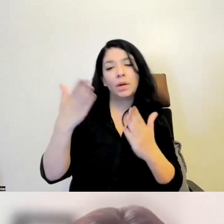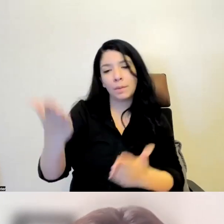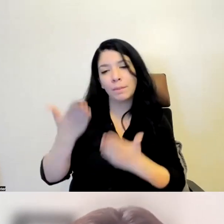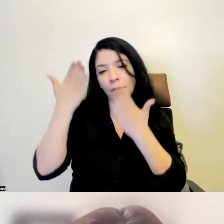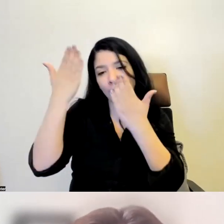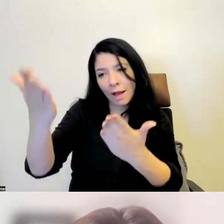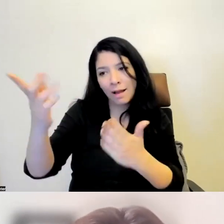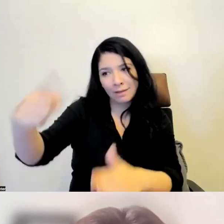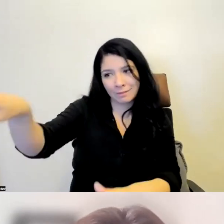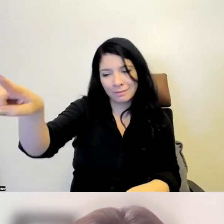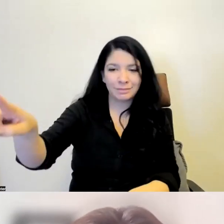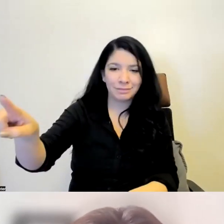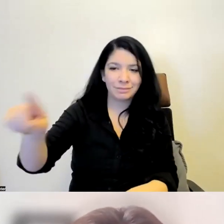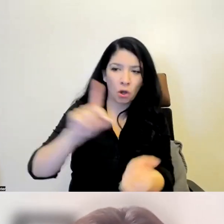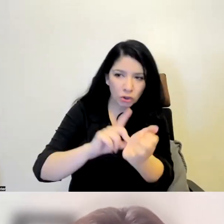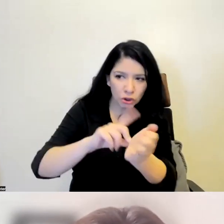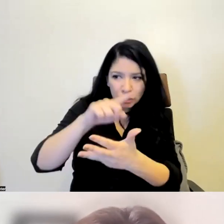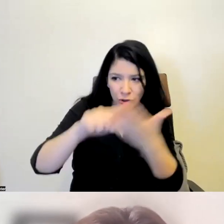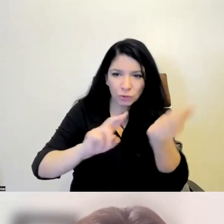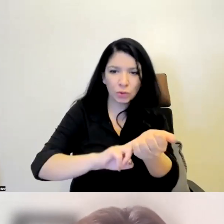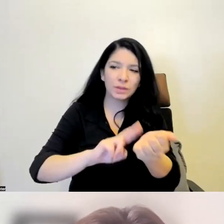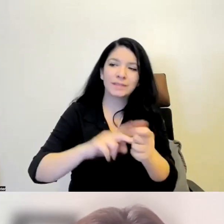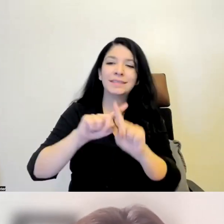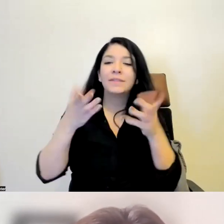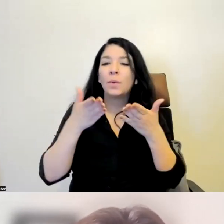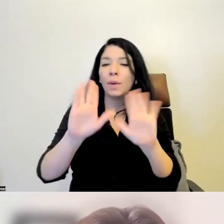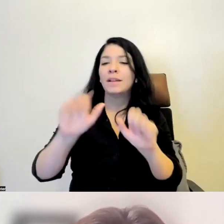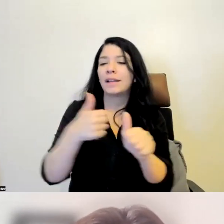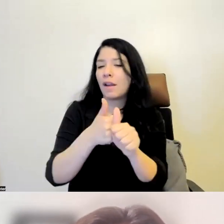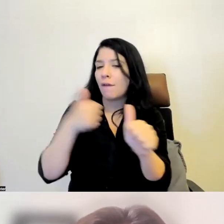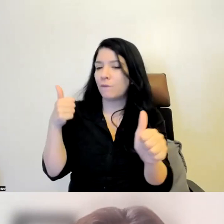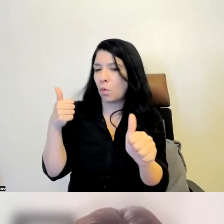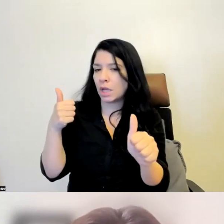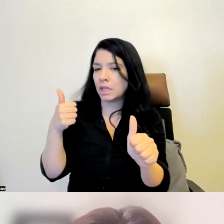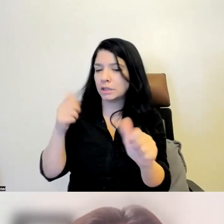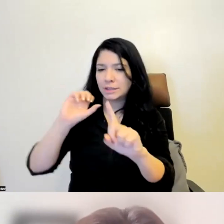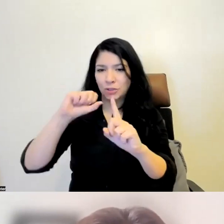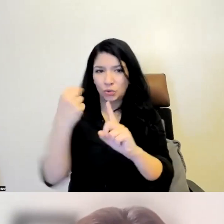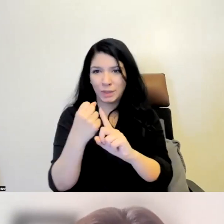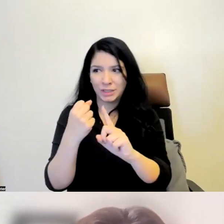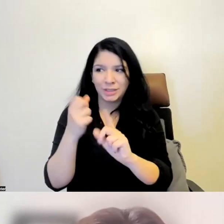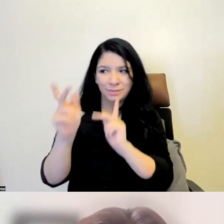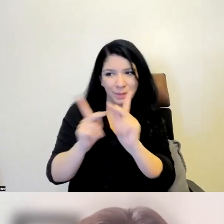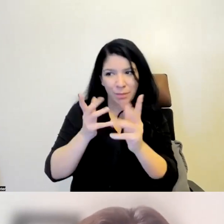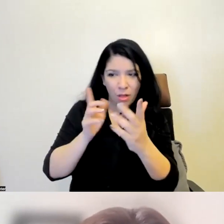some other ways that maybe you could avoid the situation where you are interacting with people who are unmasked. >> EMMA MARTIN: